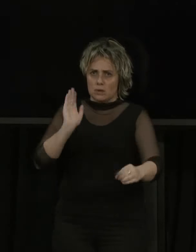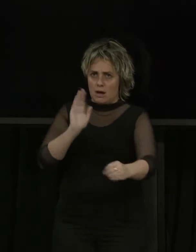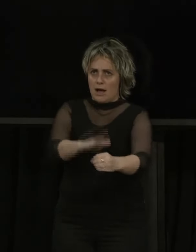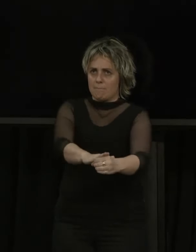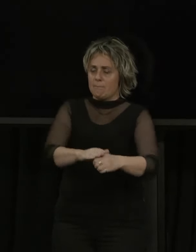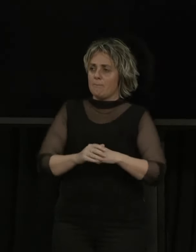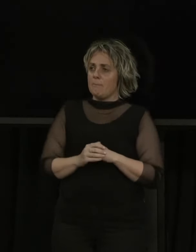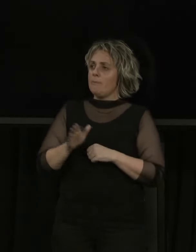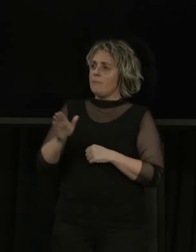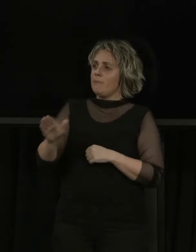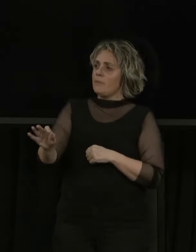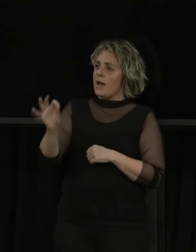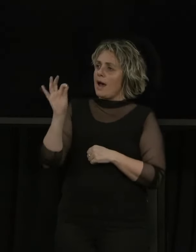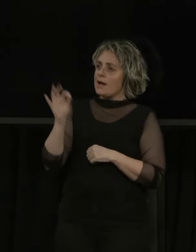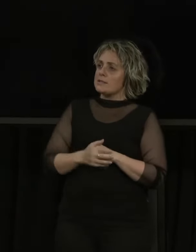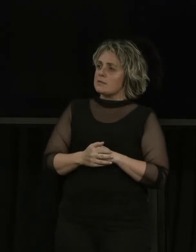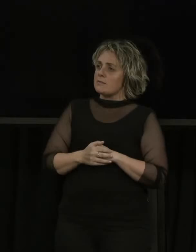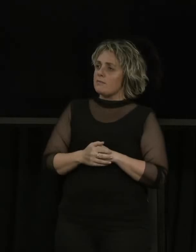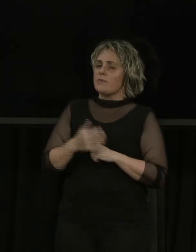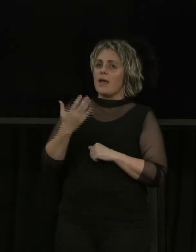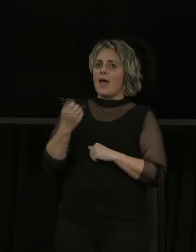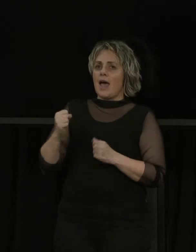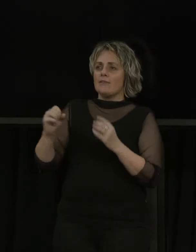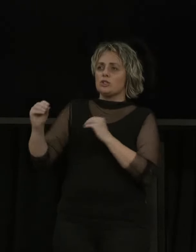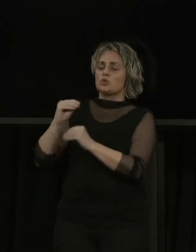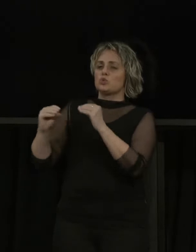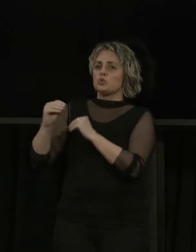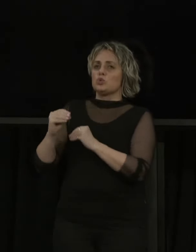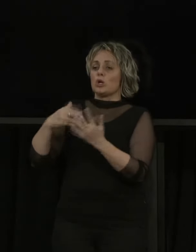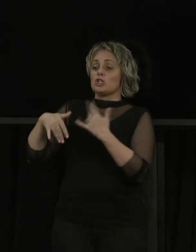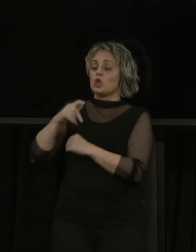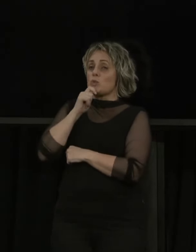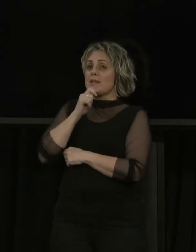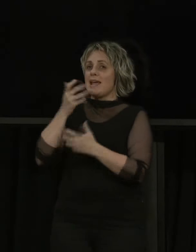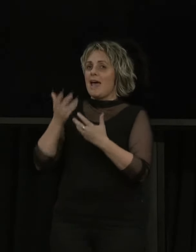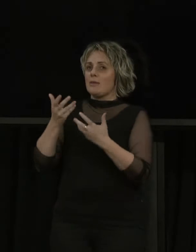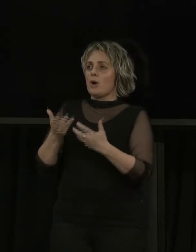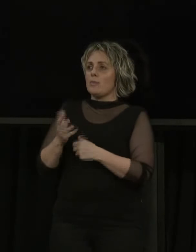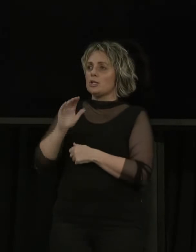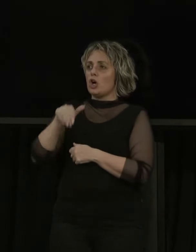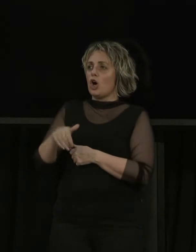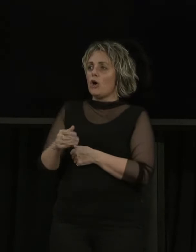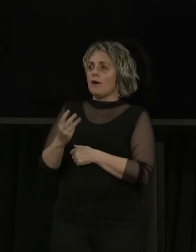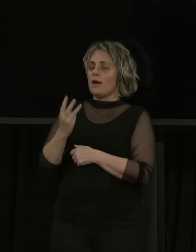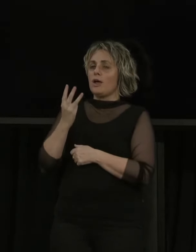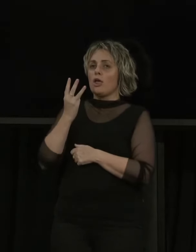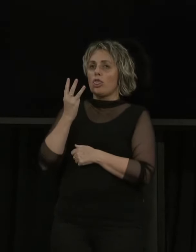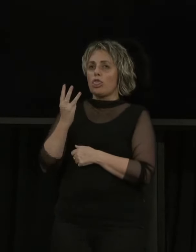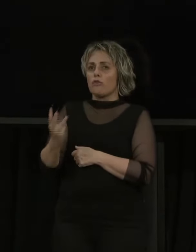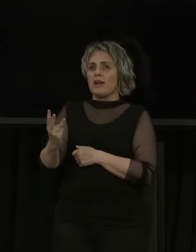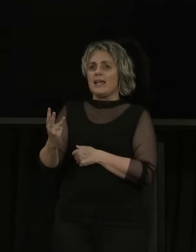that but continue on with our